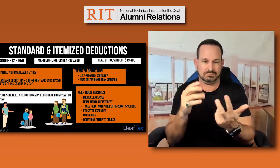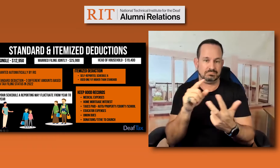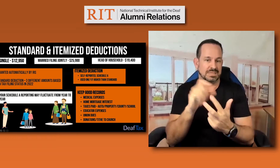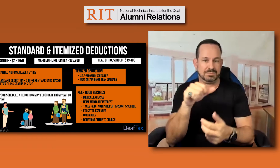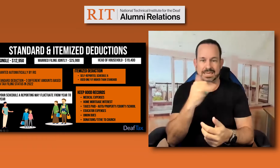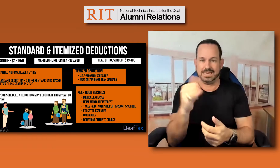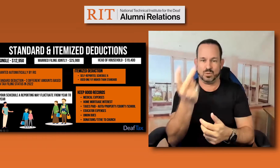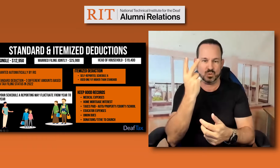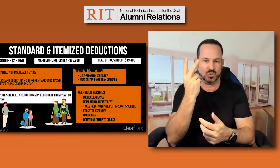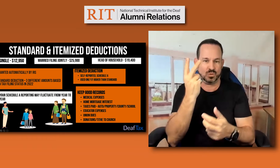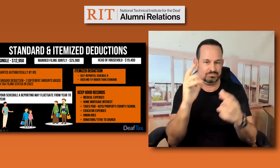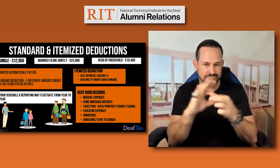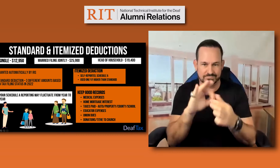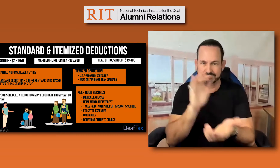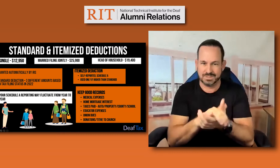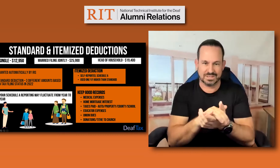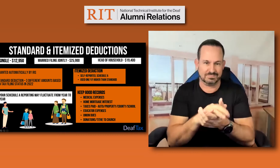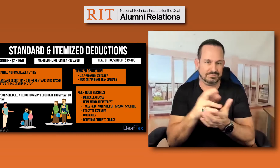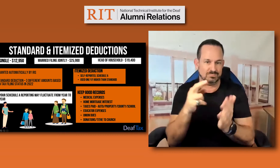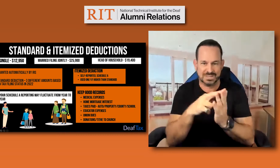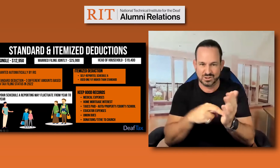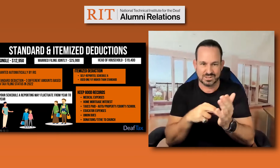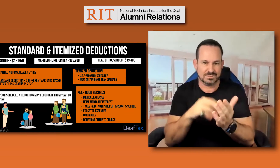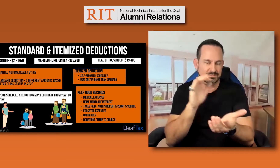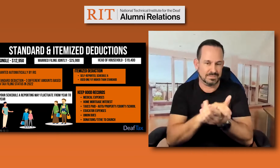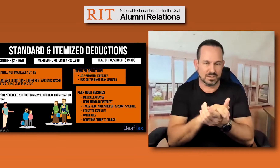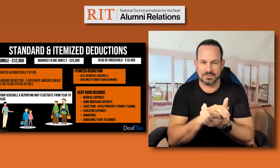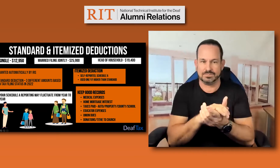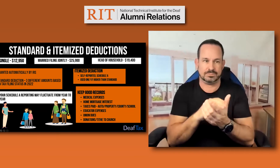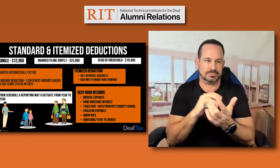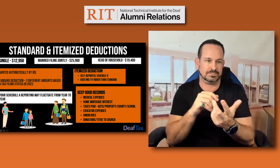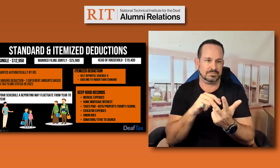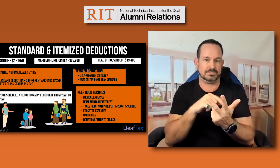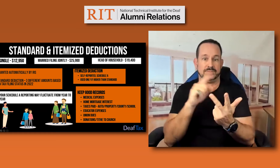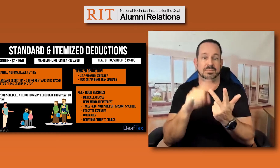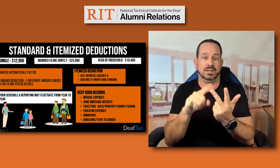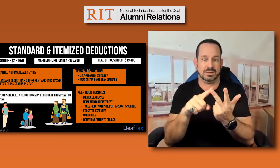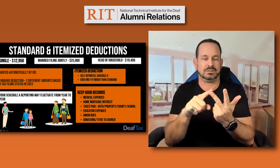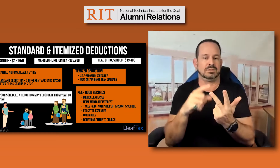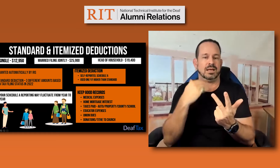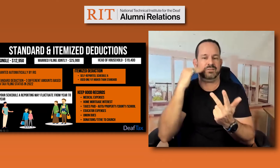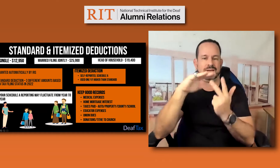You do not have a significant other that you are filing with; married filing jointly, meaning filing with your spouse;